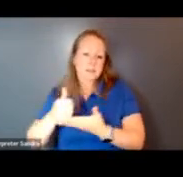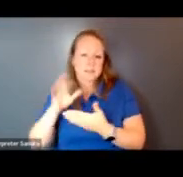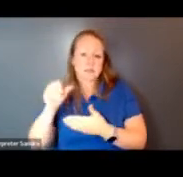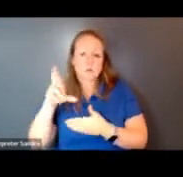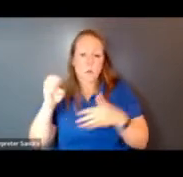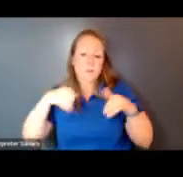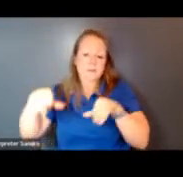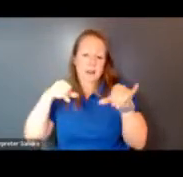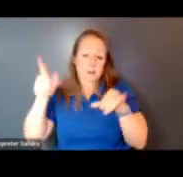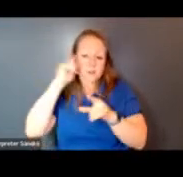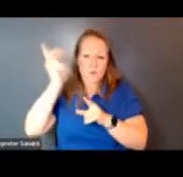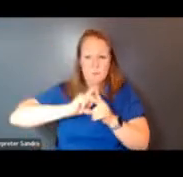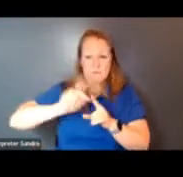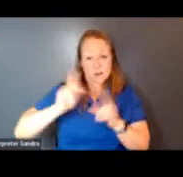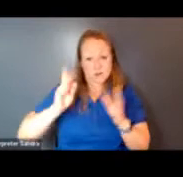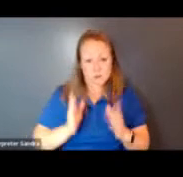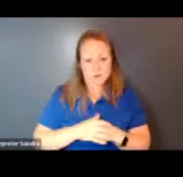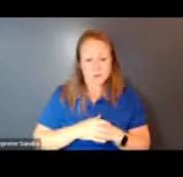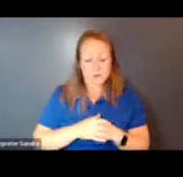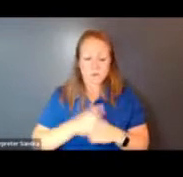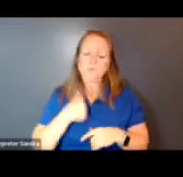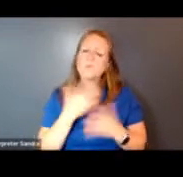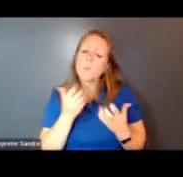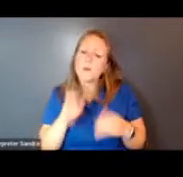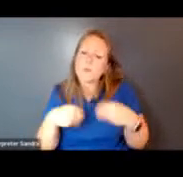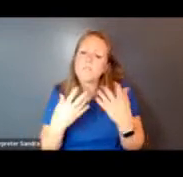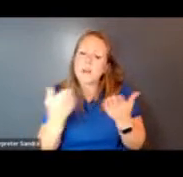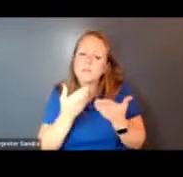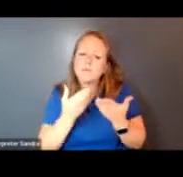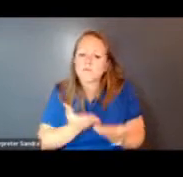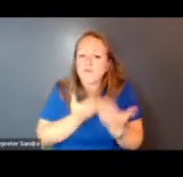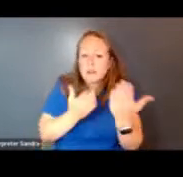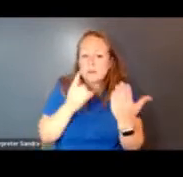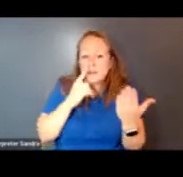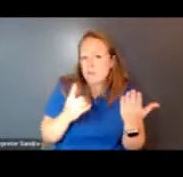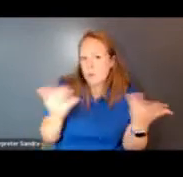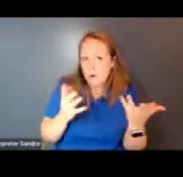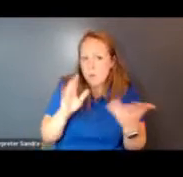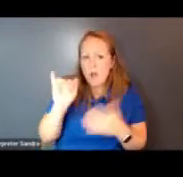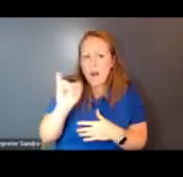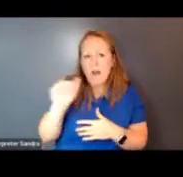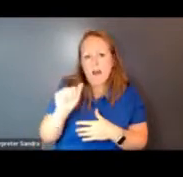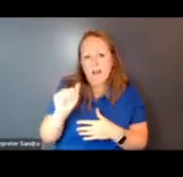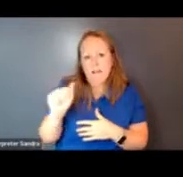looking at to provide recommendations around what is an AI a professional really need to know in order to be successful? What do they need to